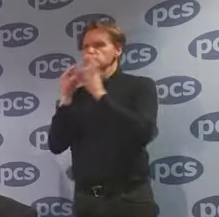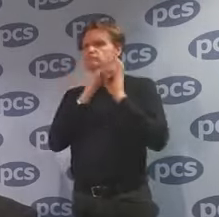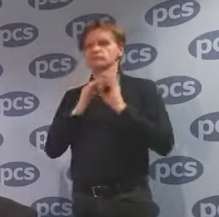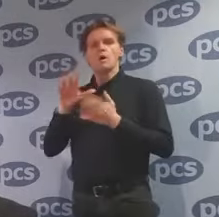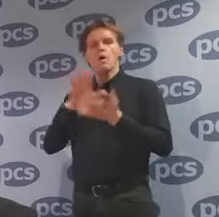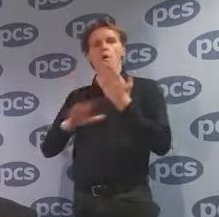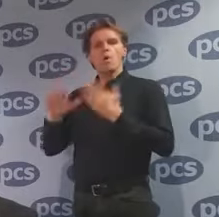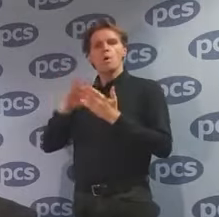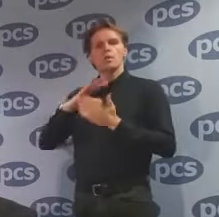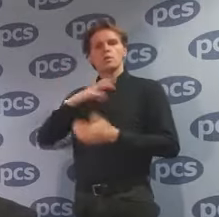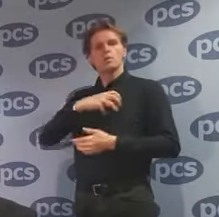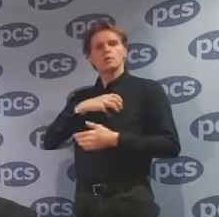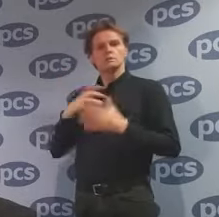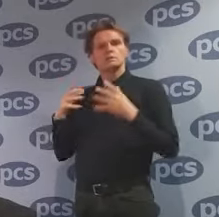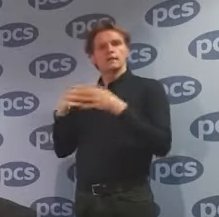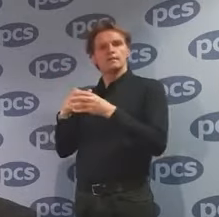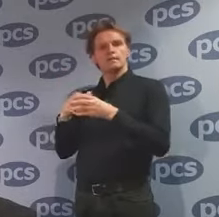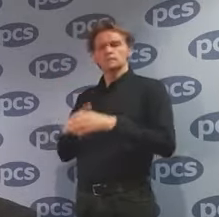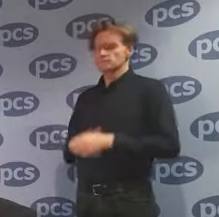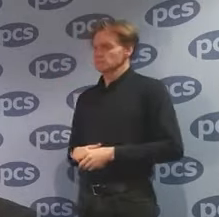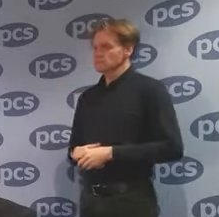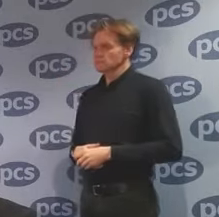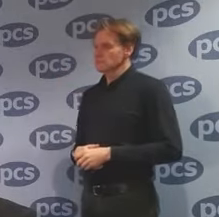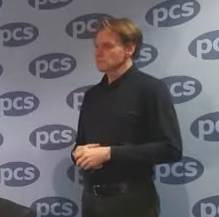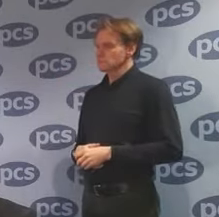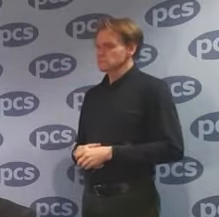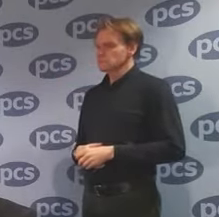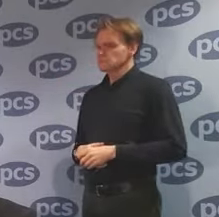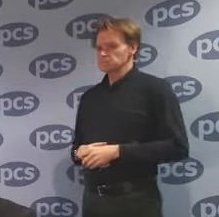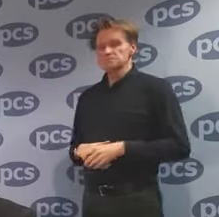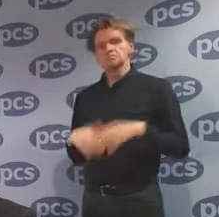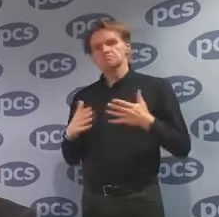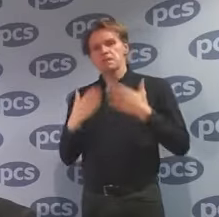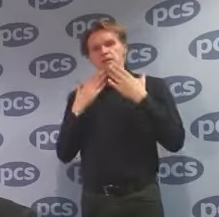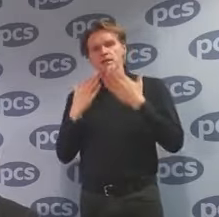unions. Thanks Mark we've got quite a few questions coming in on pay and we'll try